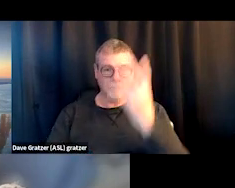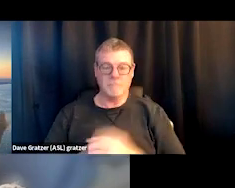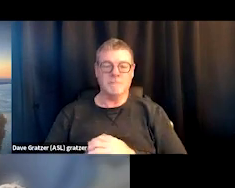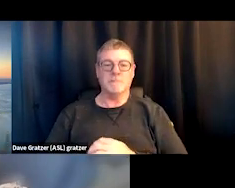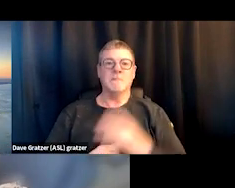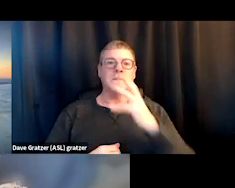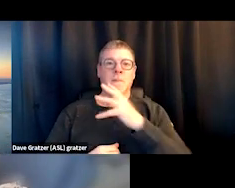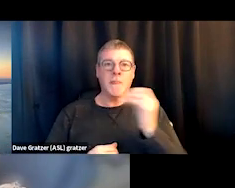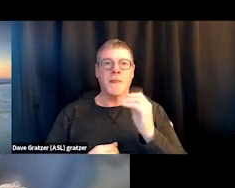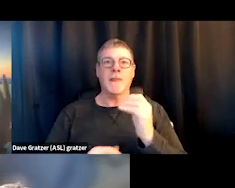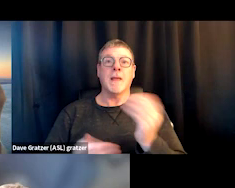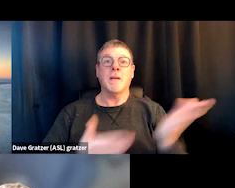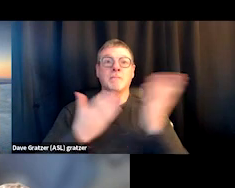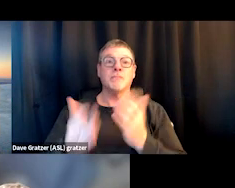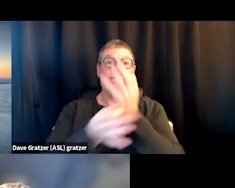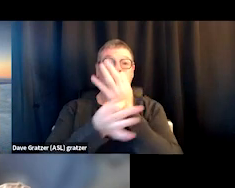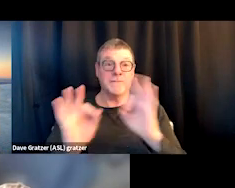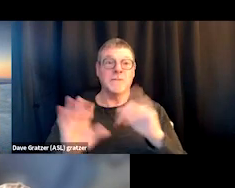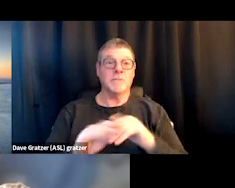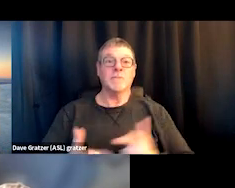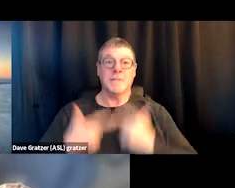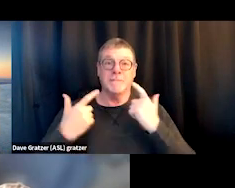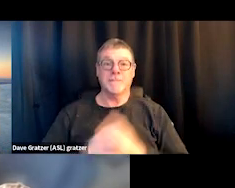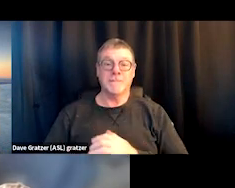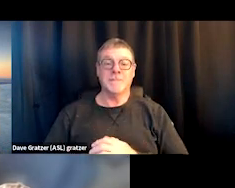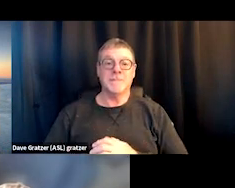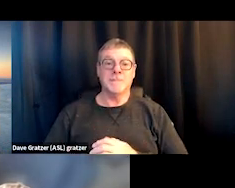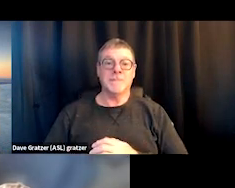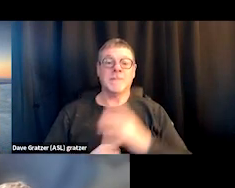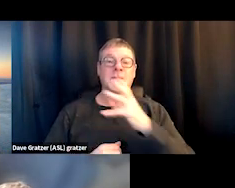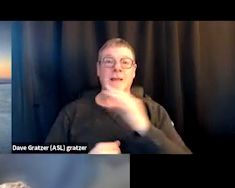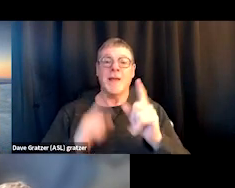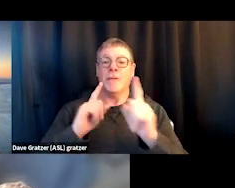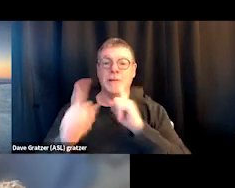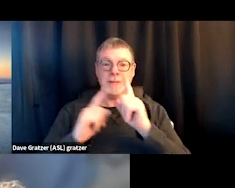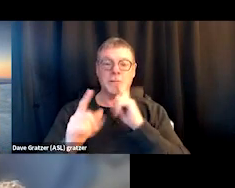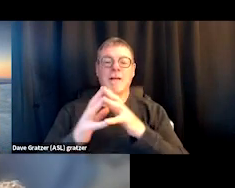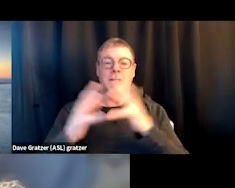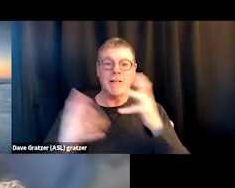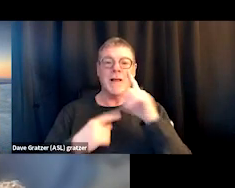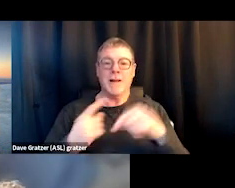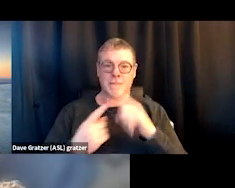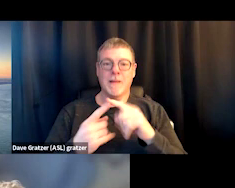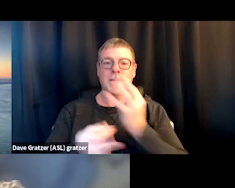really, freedom into life. Freedom, and we speak a lot about freedom at Foundations To Freedom,